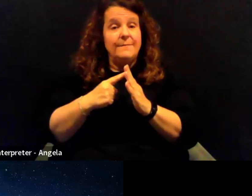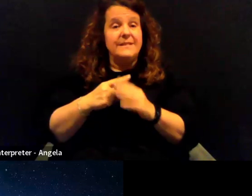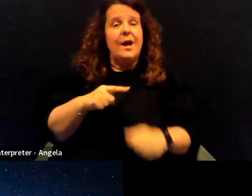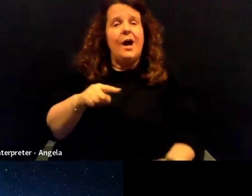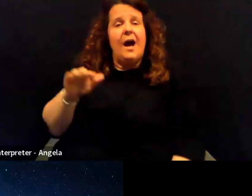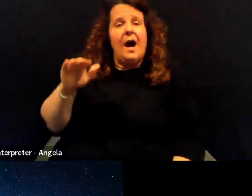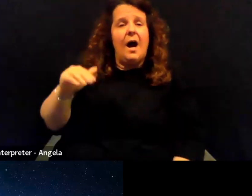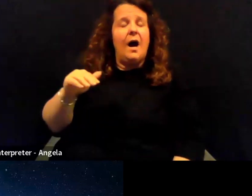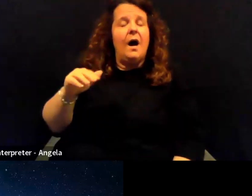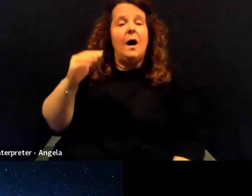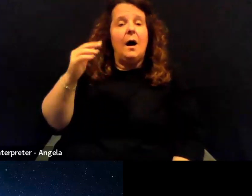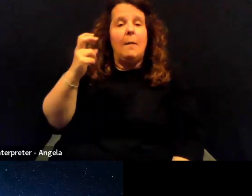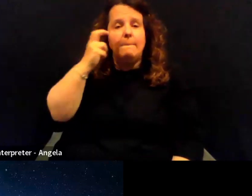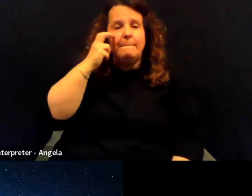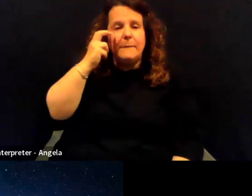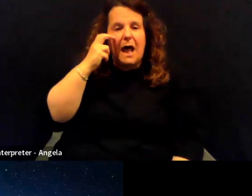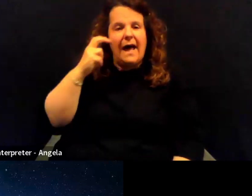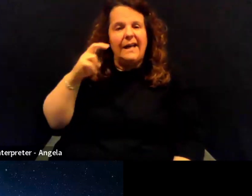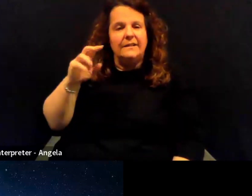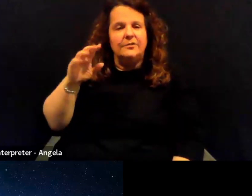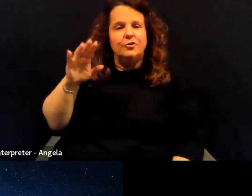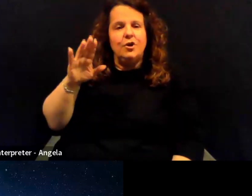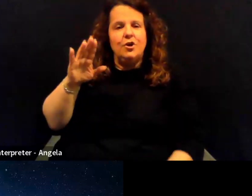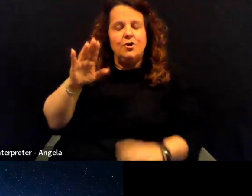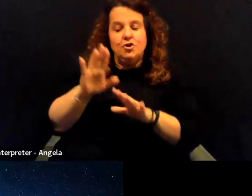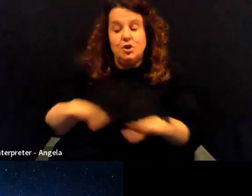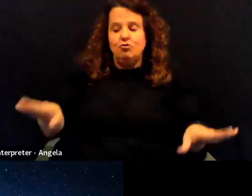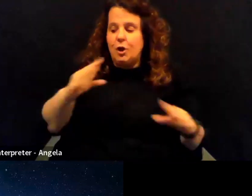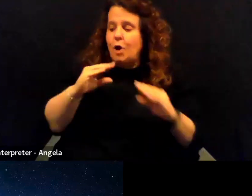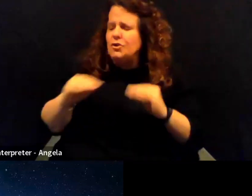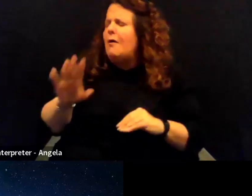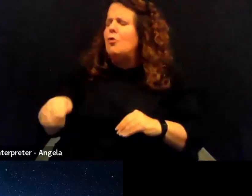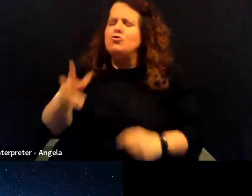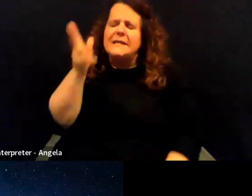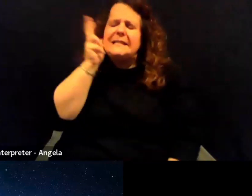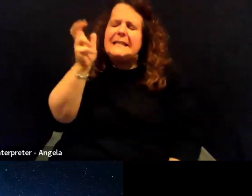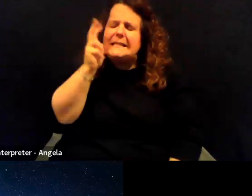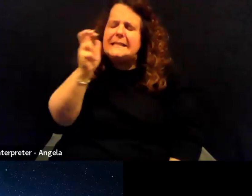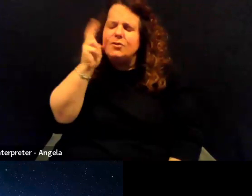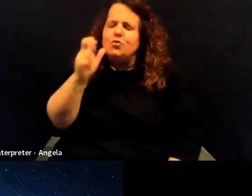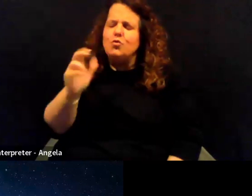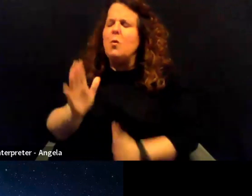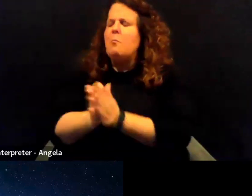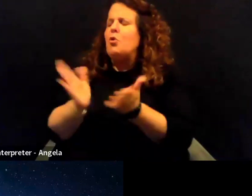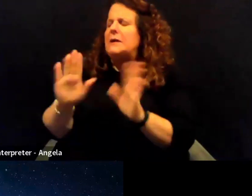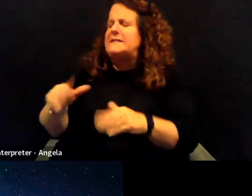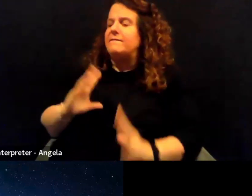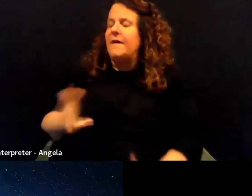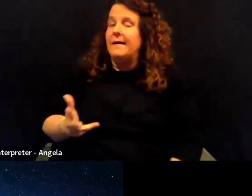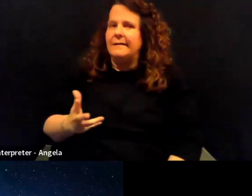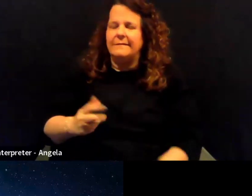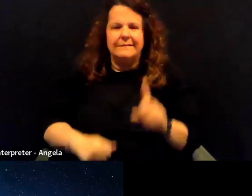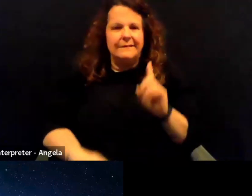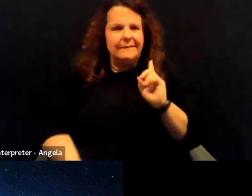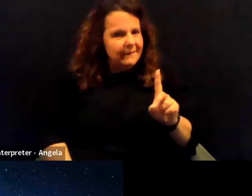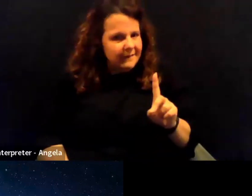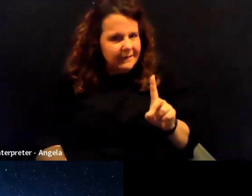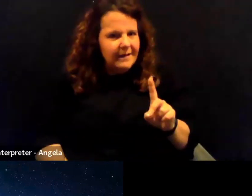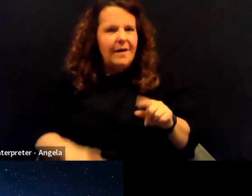can just listen to the book, you'll be fine. But there's deeper education issues when thinking about those types of communication.